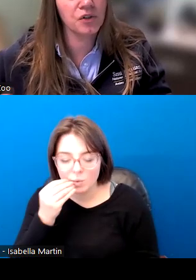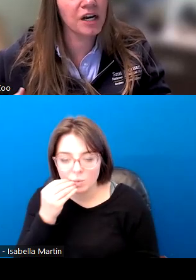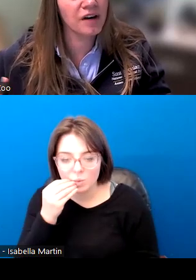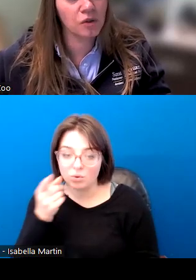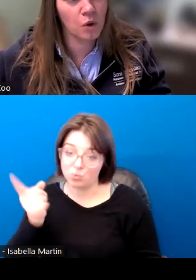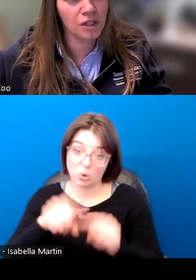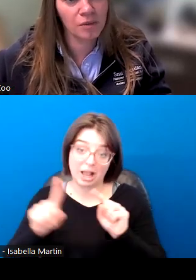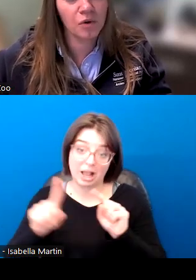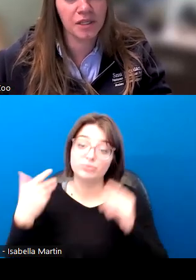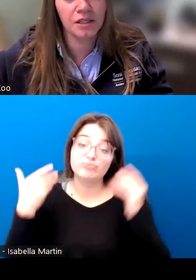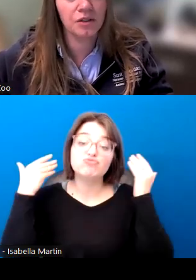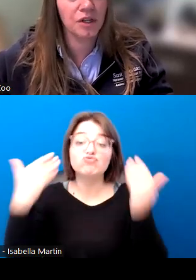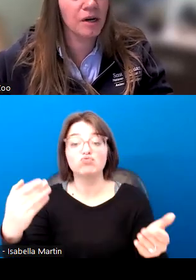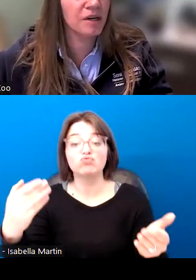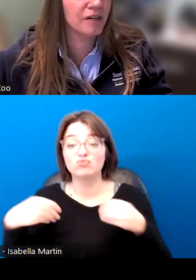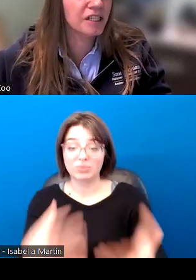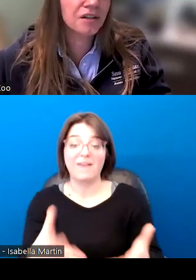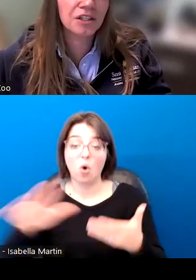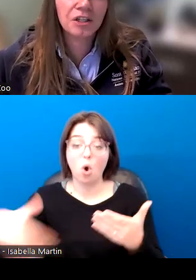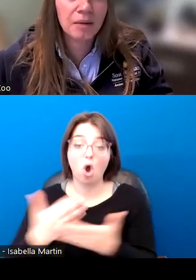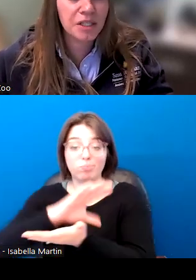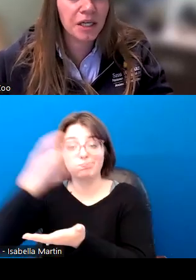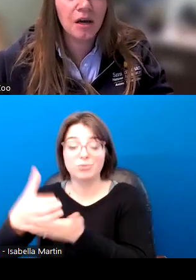You kind of have to work them up towards that you know they might be having teeth that are erupting